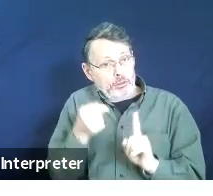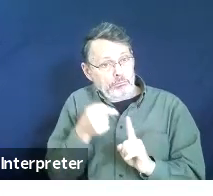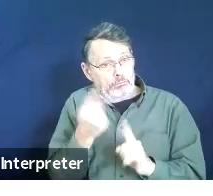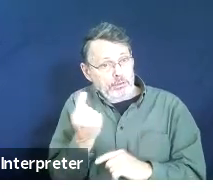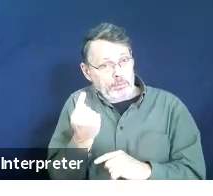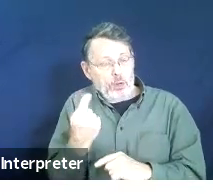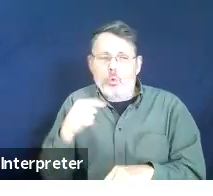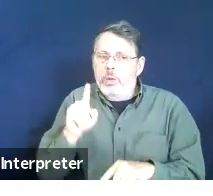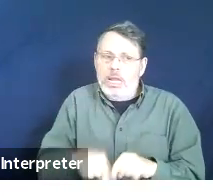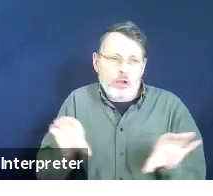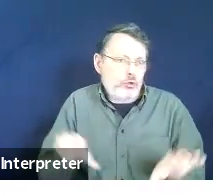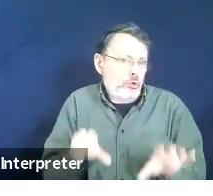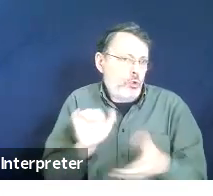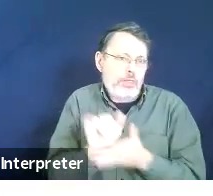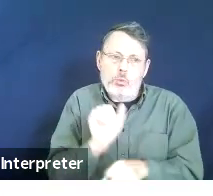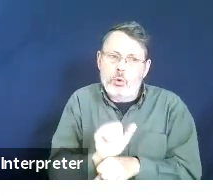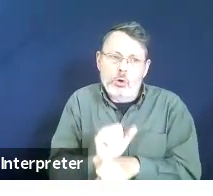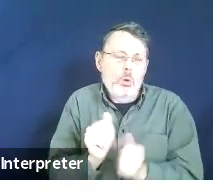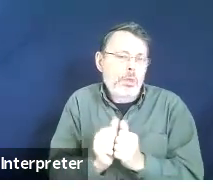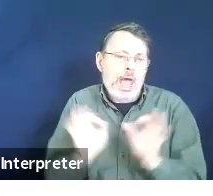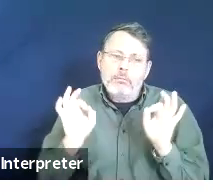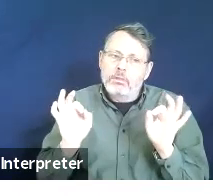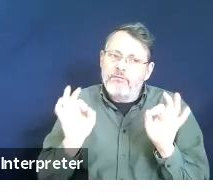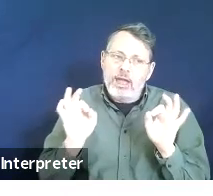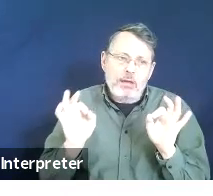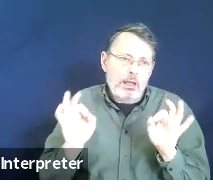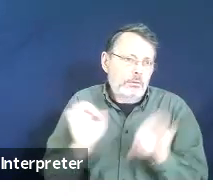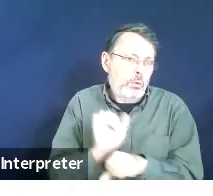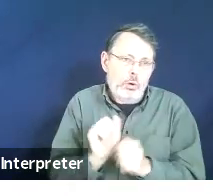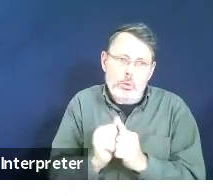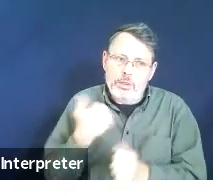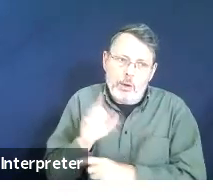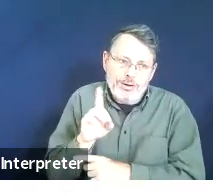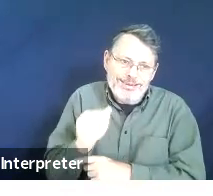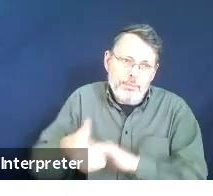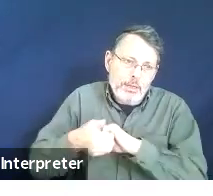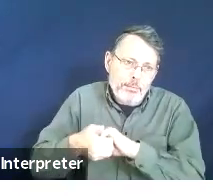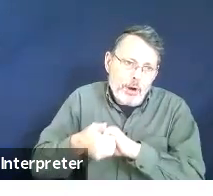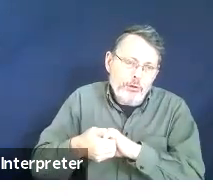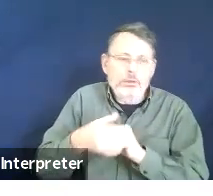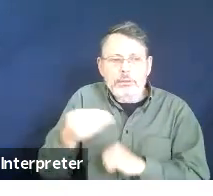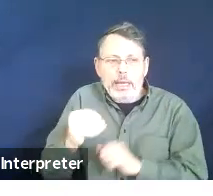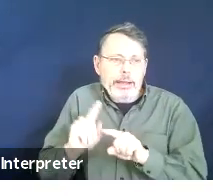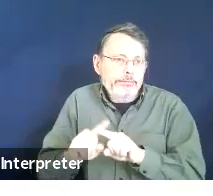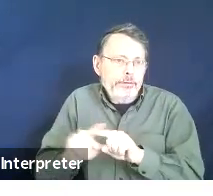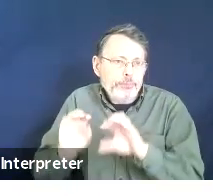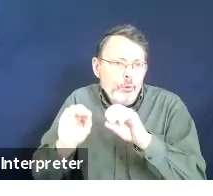the work without the fantastic work with our disability partners and stakeholders and to